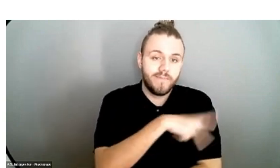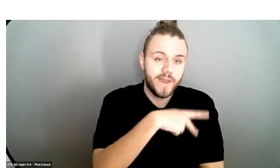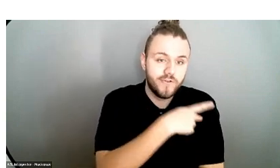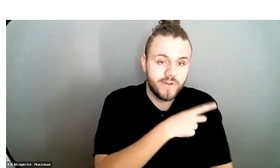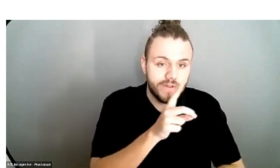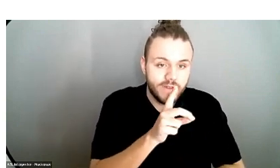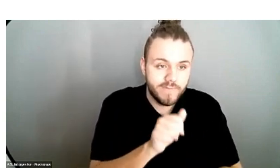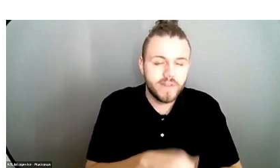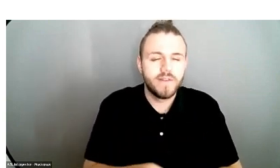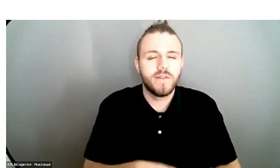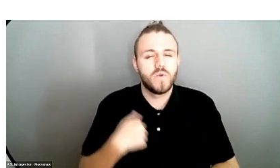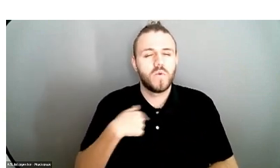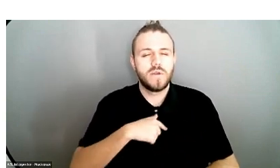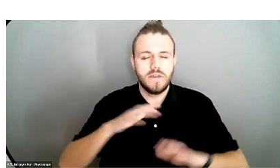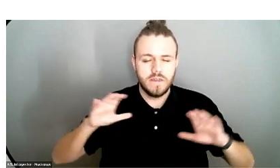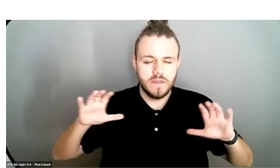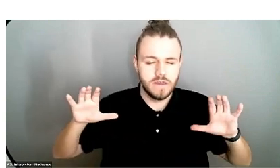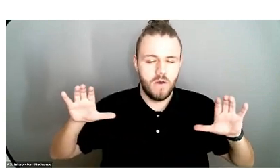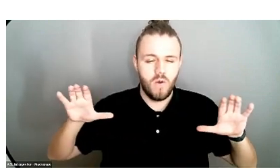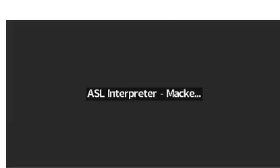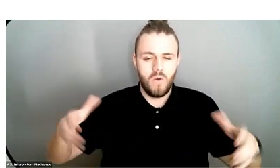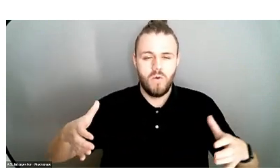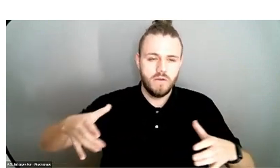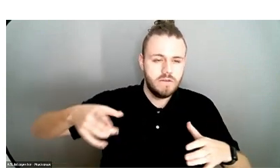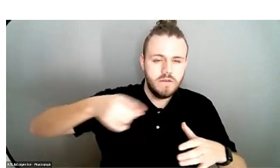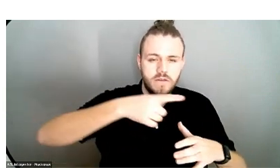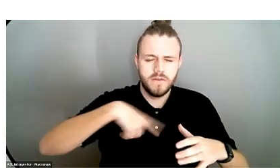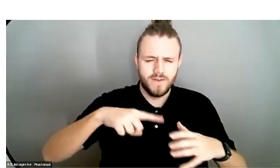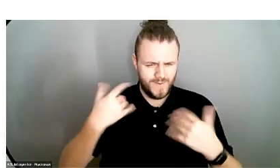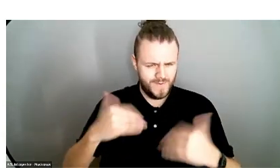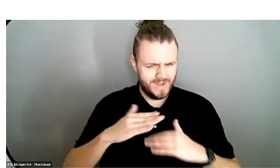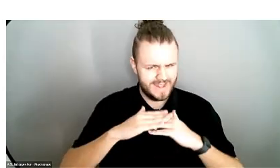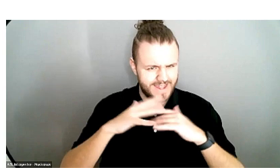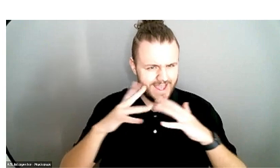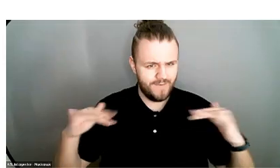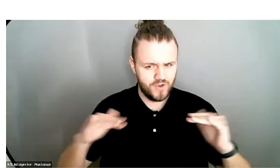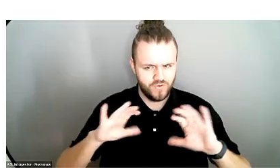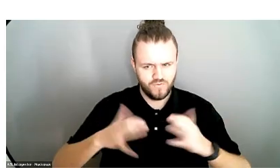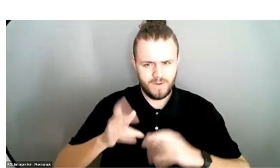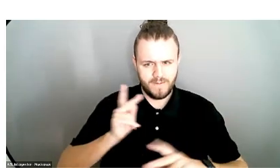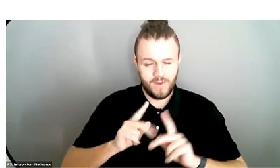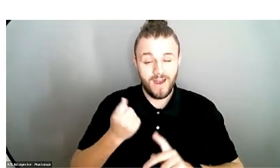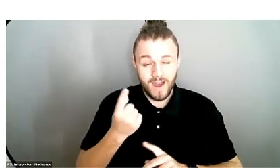we're lumping a whole diverse group of people into one category.